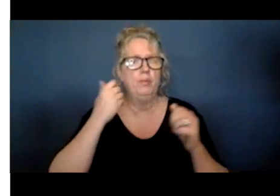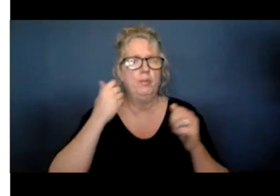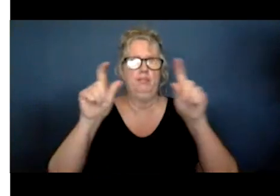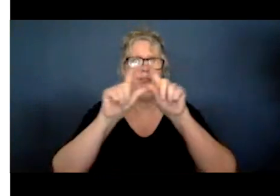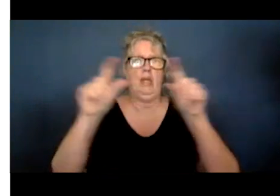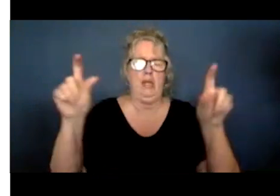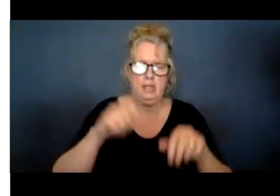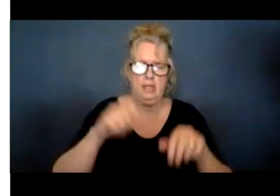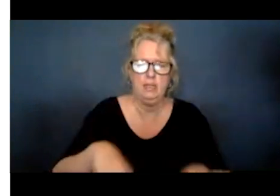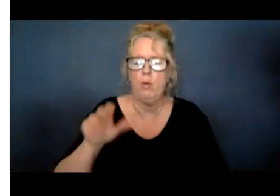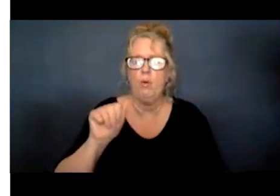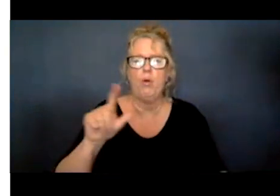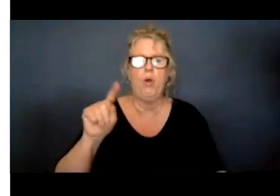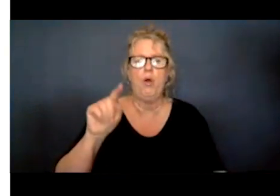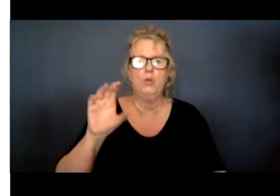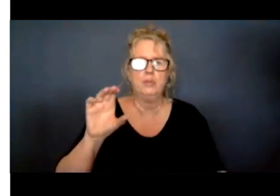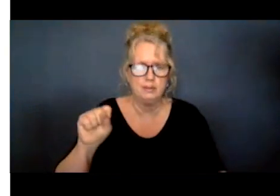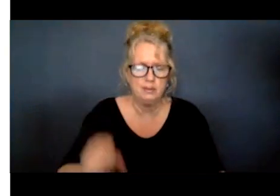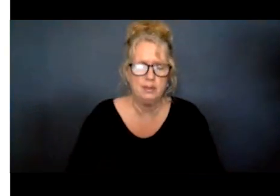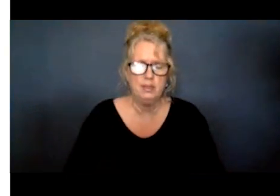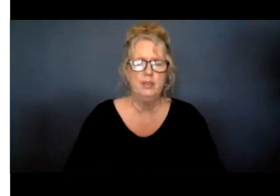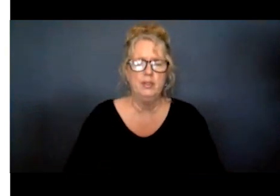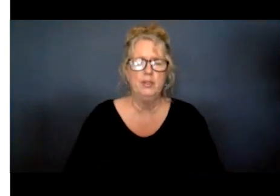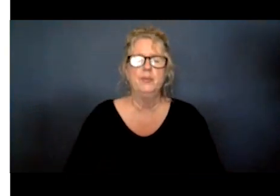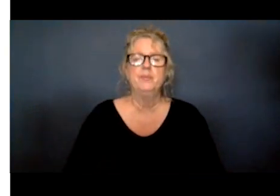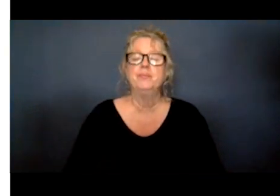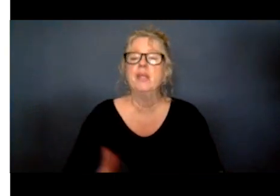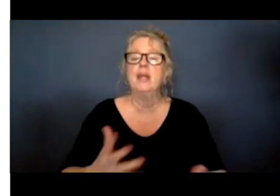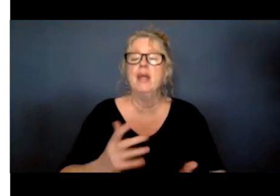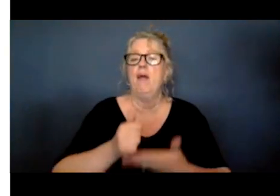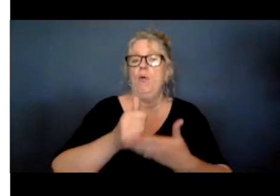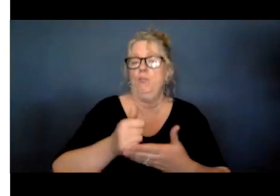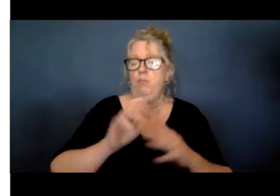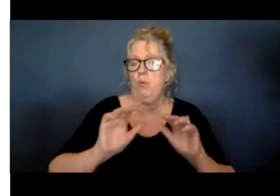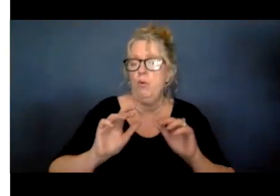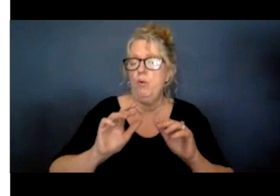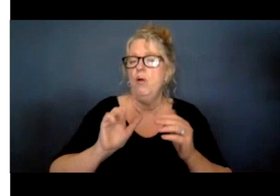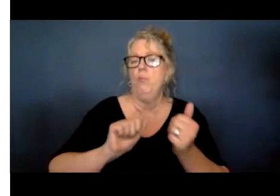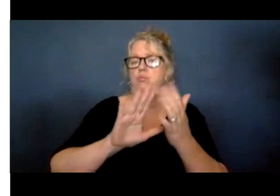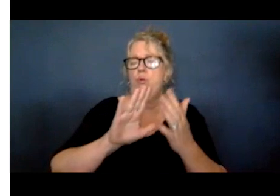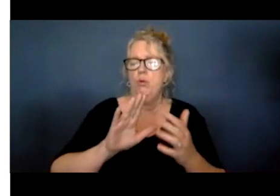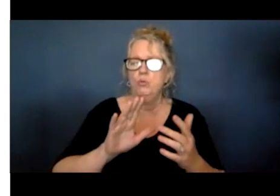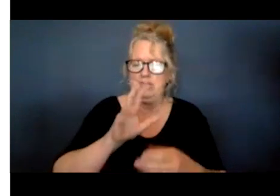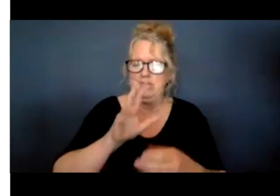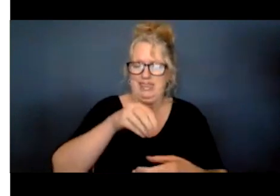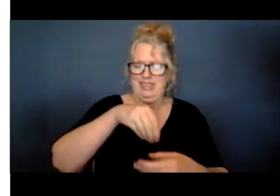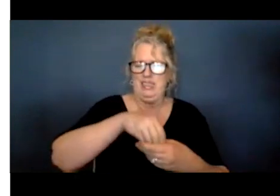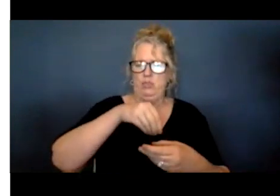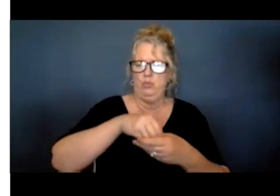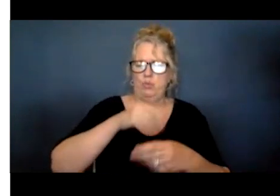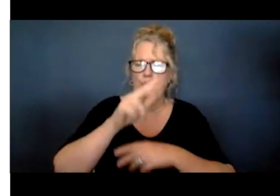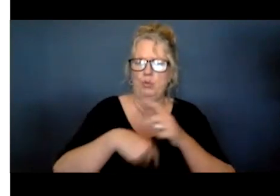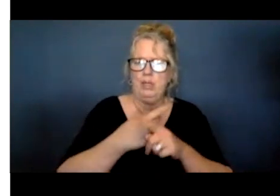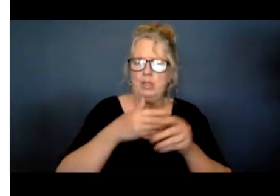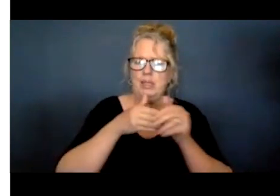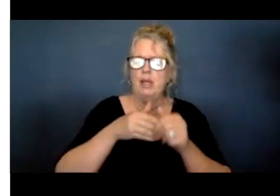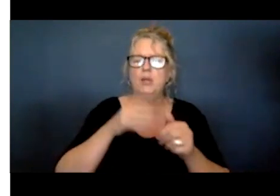alt text. A helpful approach is to create an internal style guide or quick reference sheet